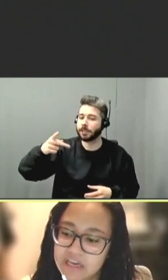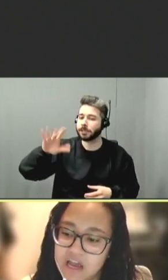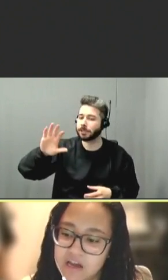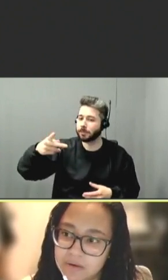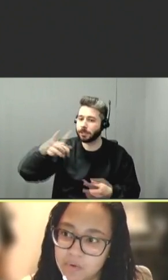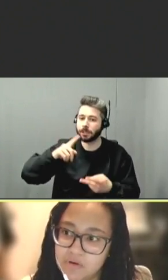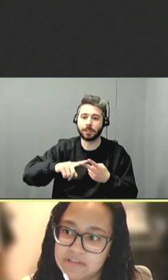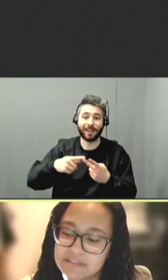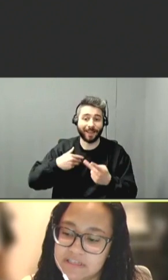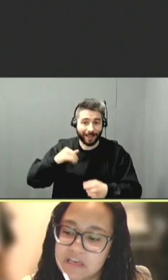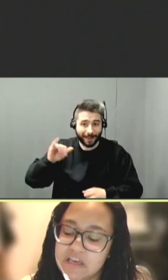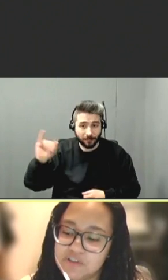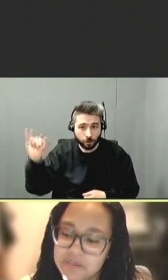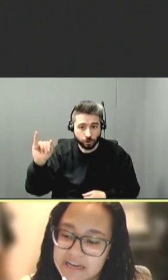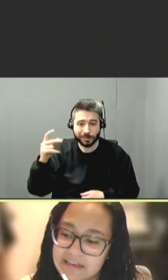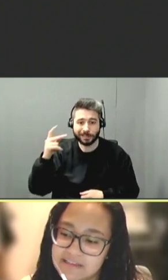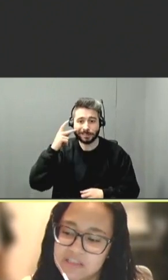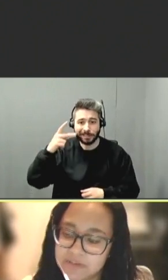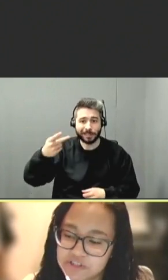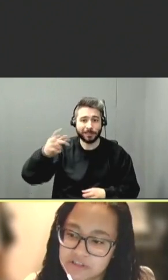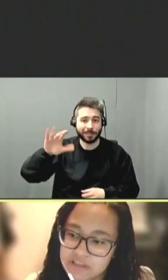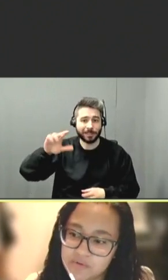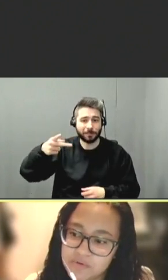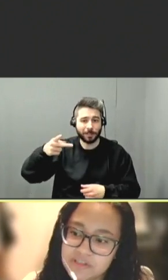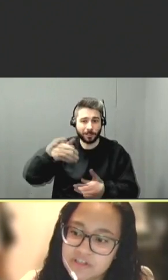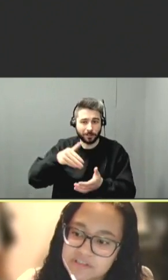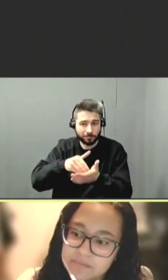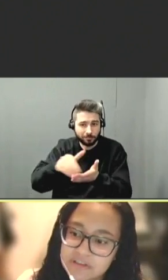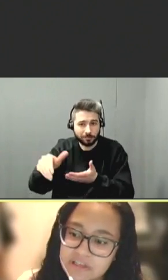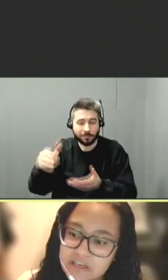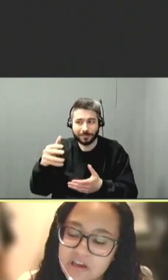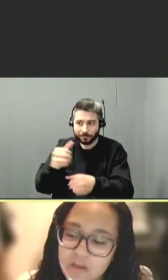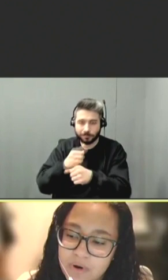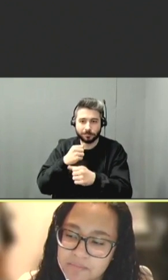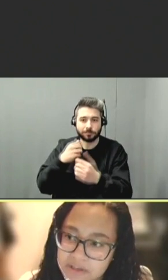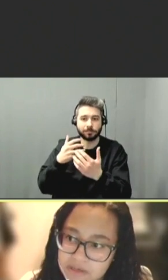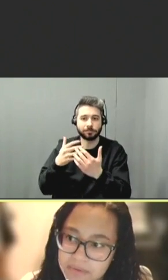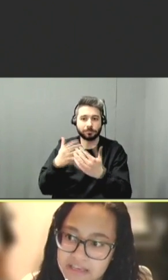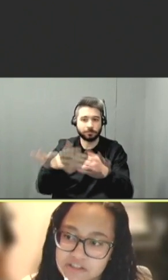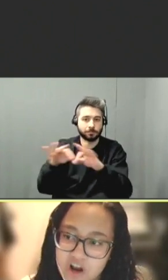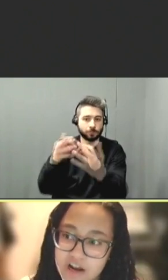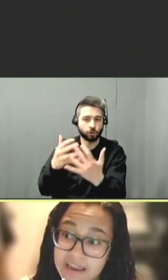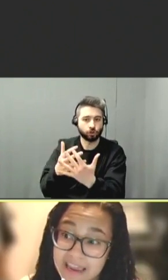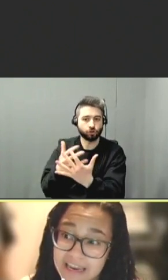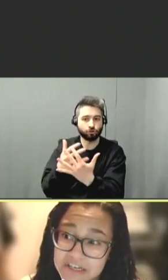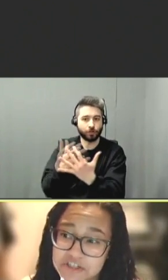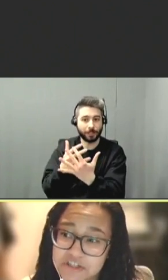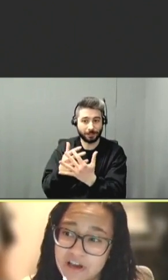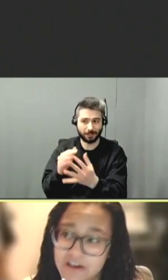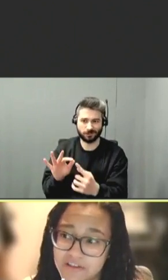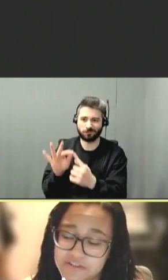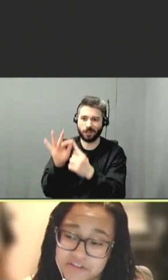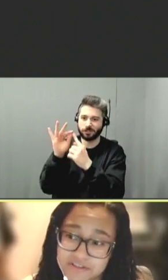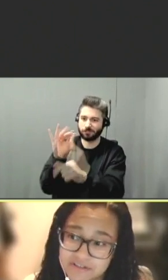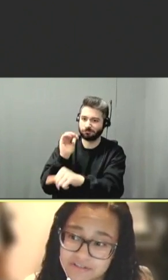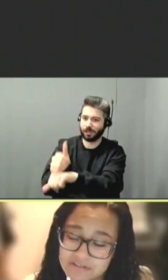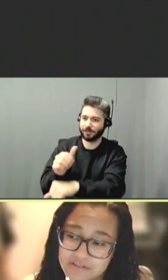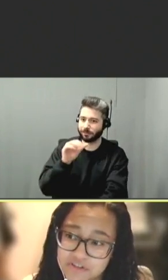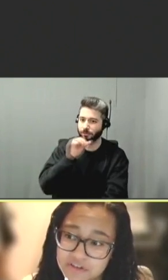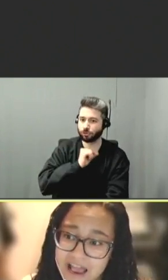important screenings, especially those that are typically recommended based on age. There's good